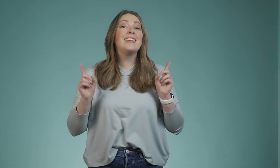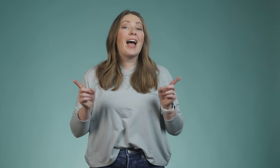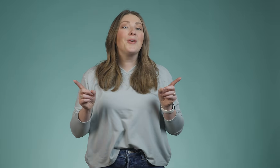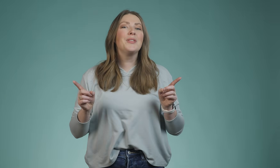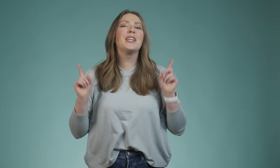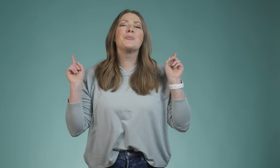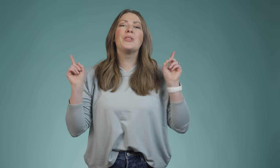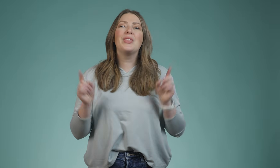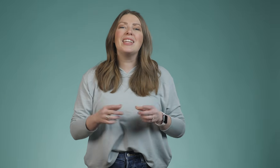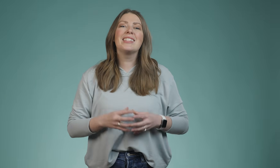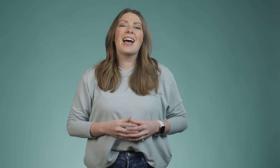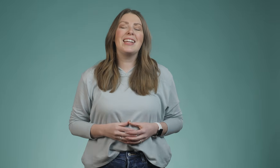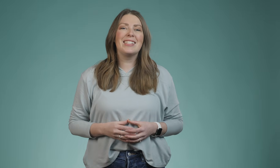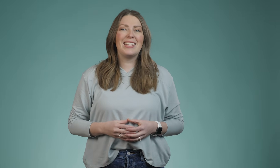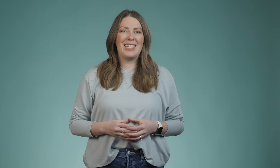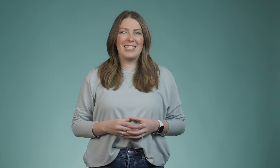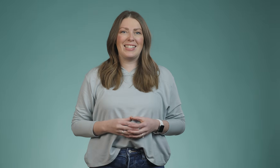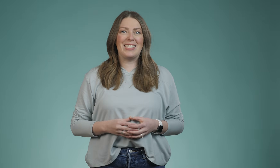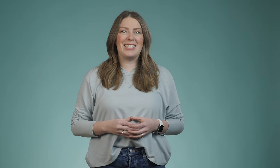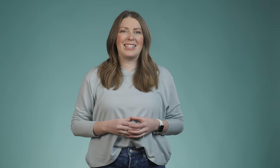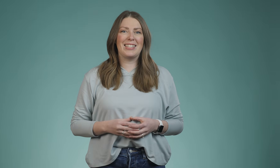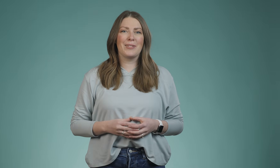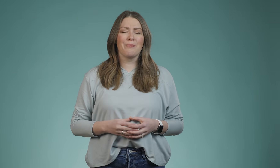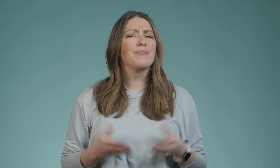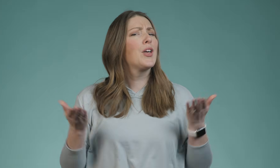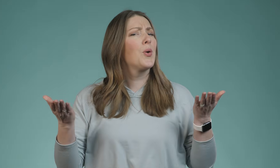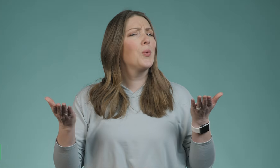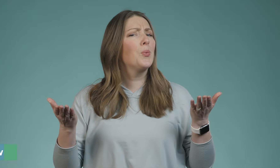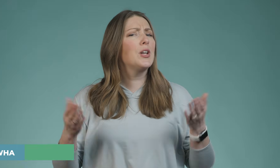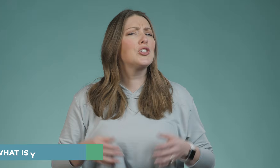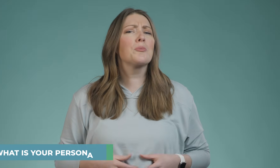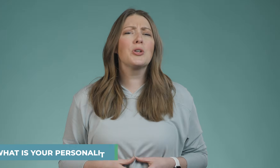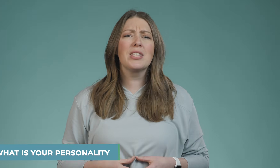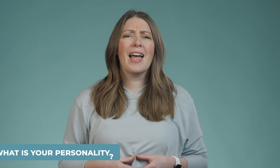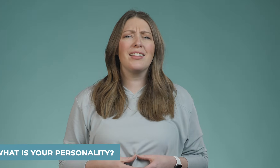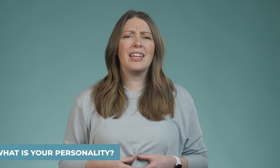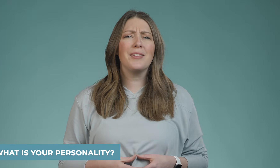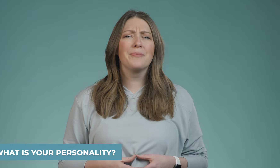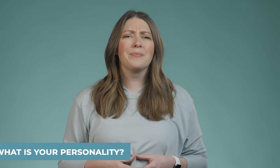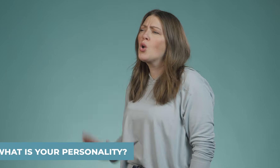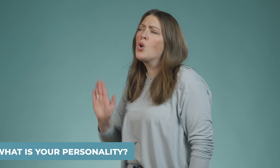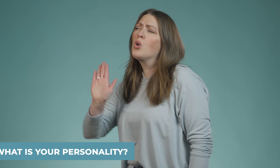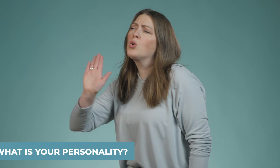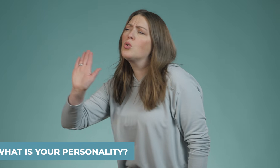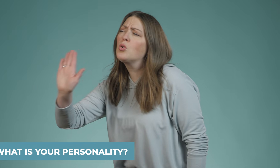Now let's put these signs into sentences. What is your personality?